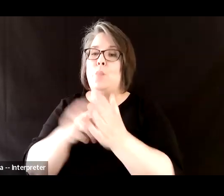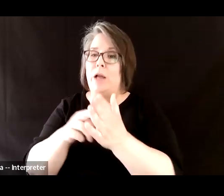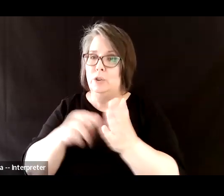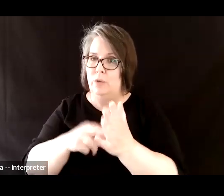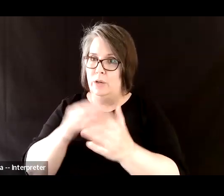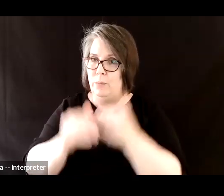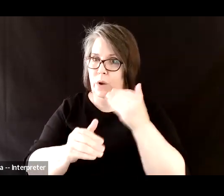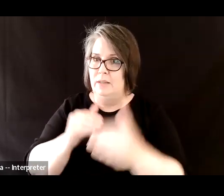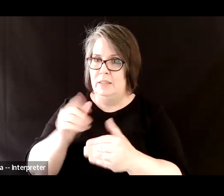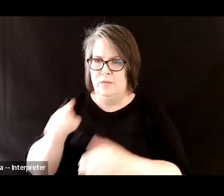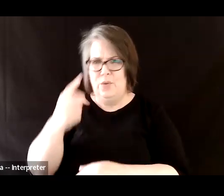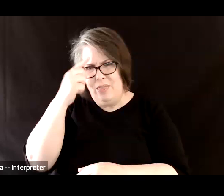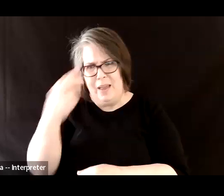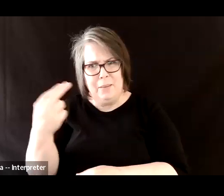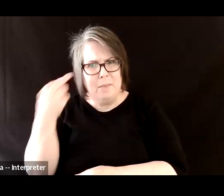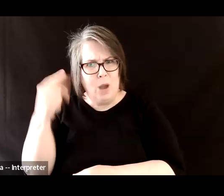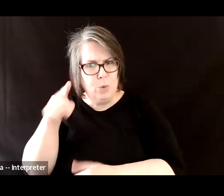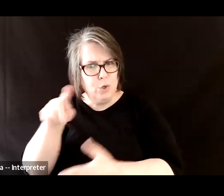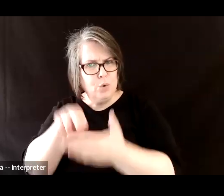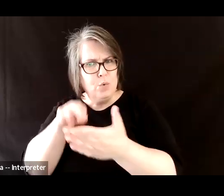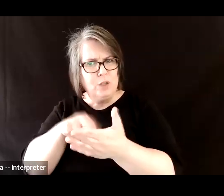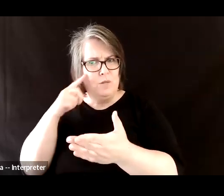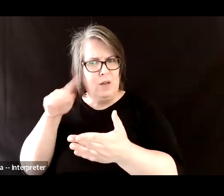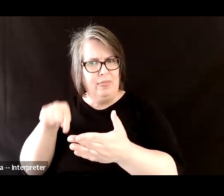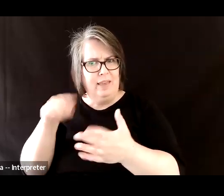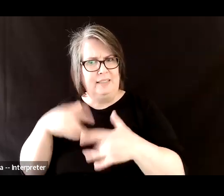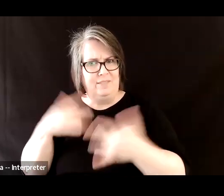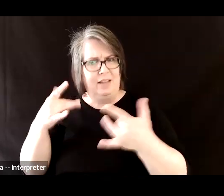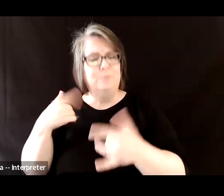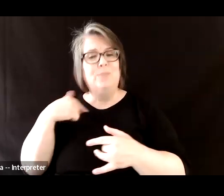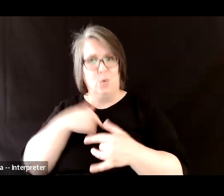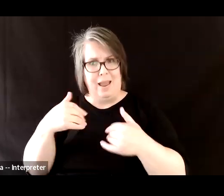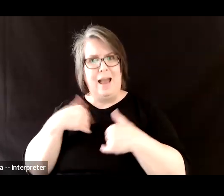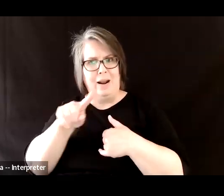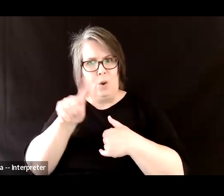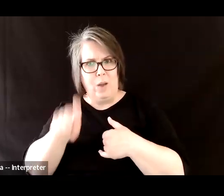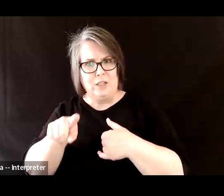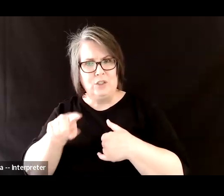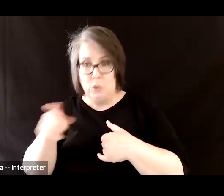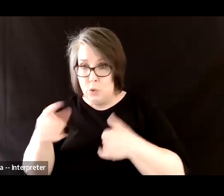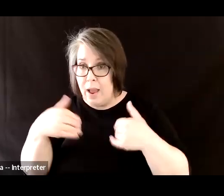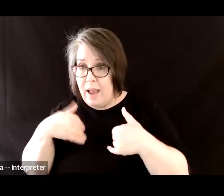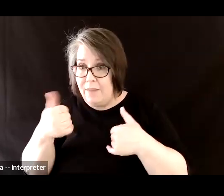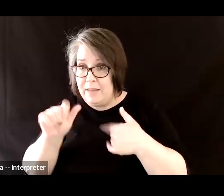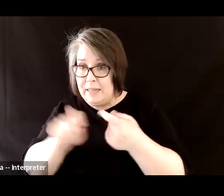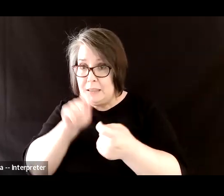when he remembered or when you registered for these events, we had a question in there, if you have any specific accommodation